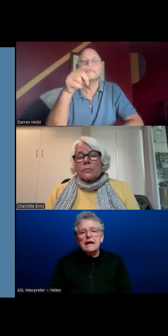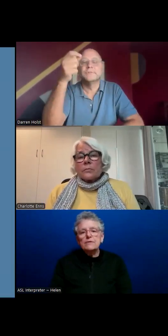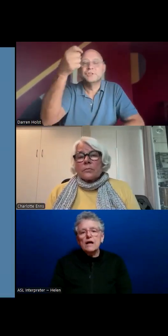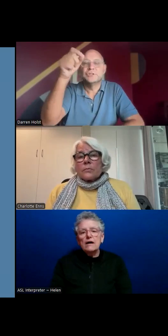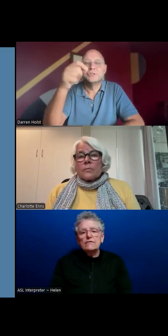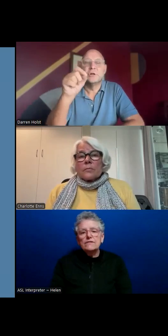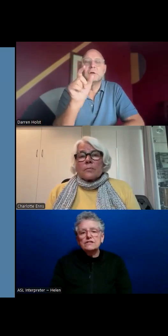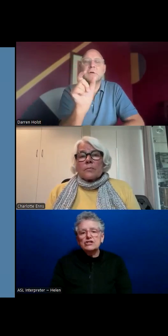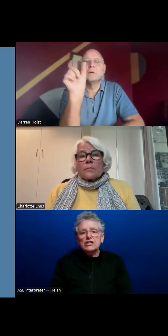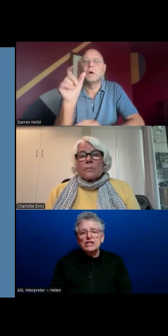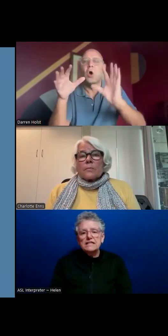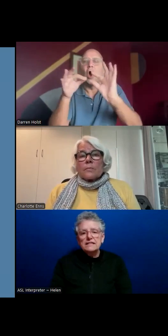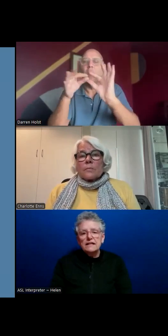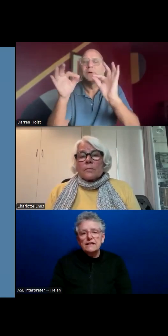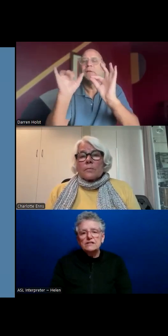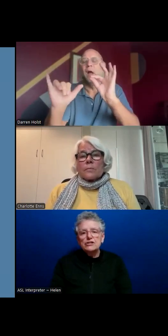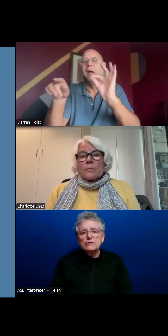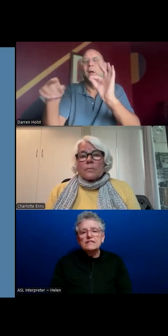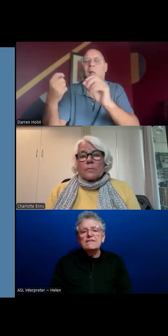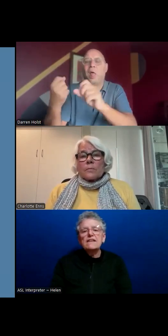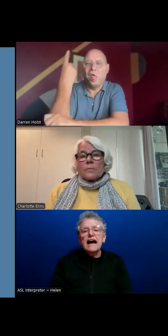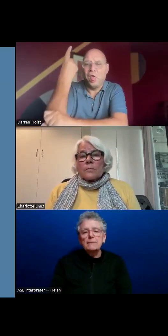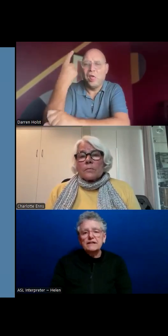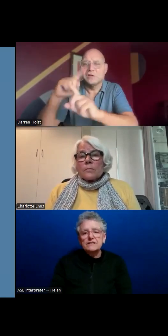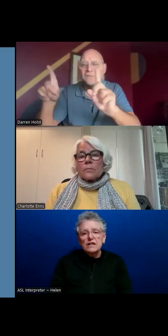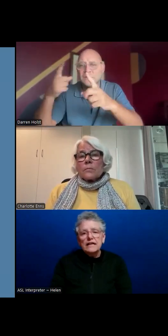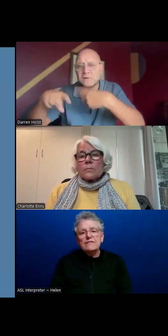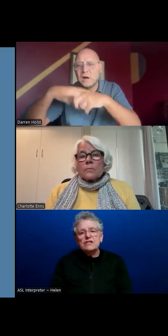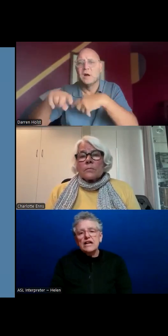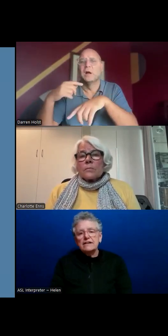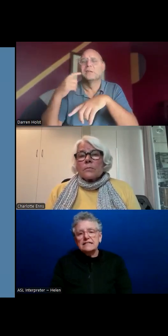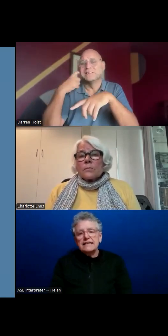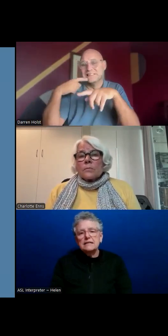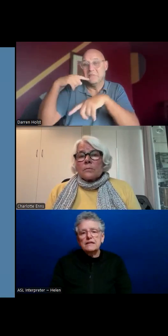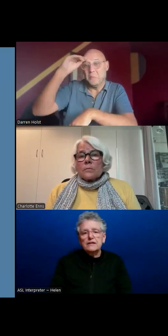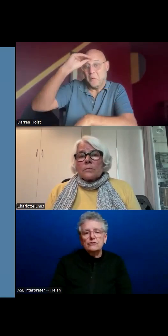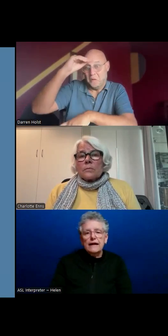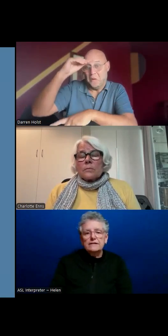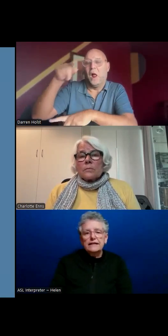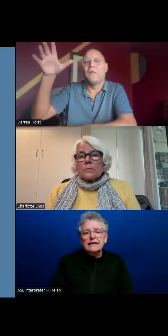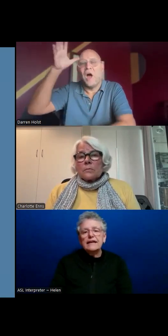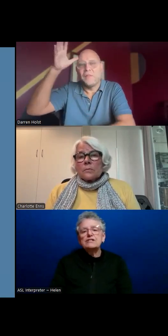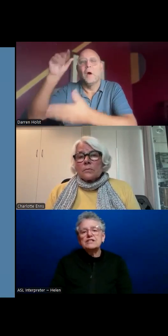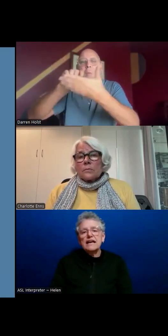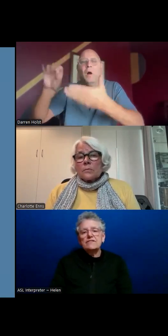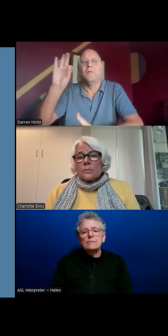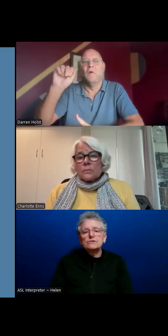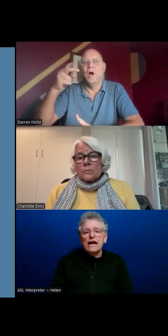this is an example of the check sheet that's used. And then the comment. If the child signs something incorrectly, like we just said,